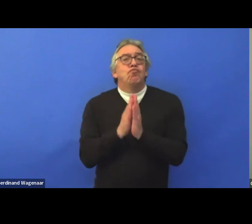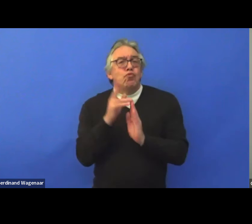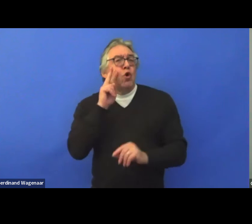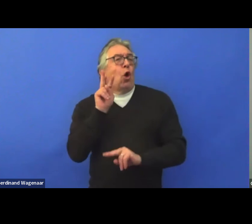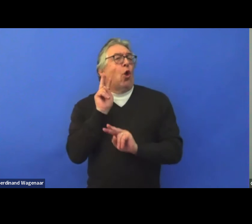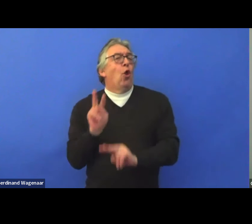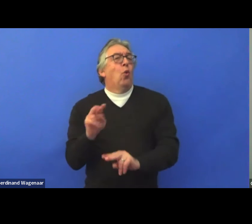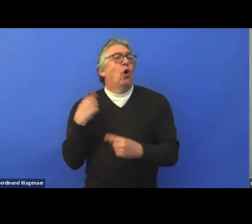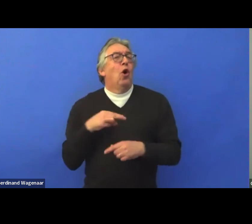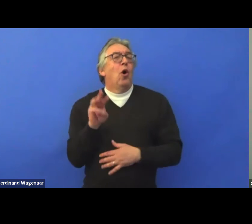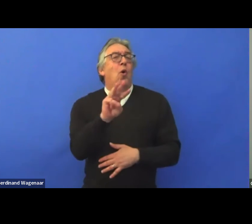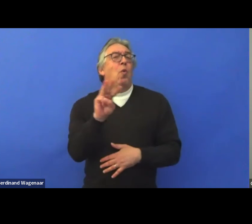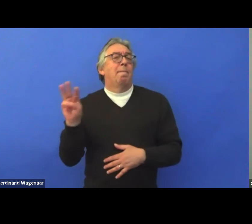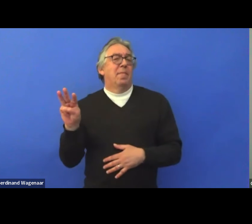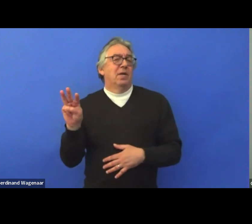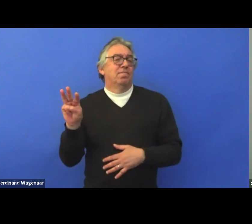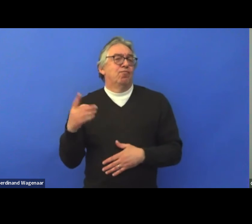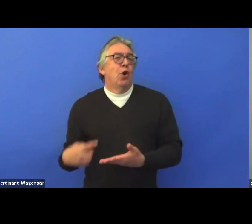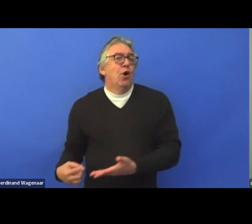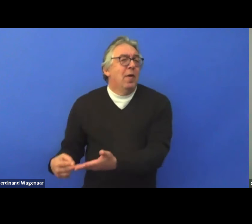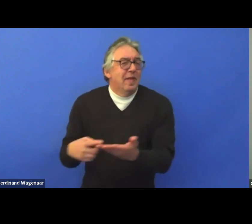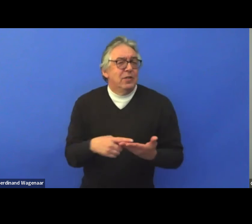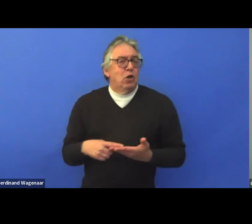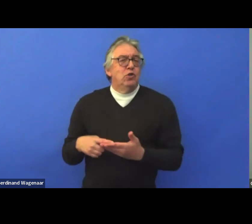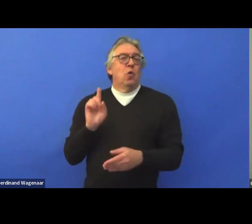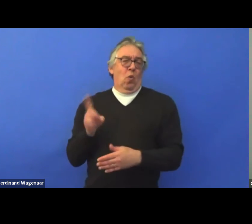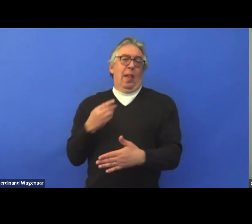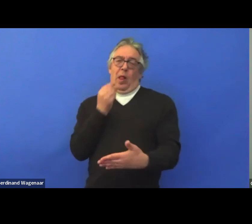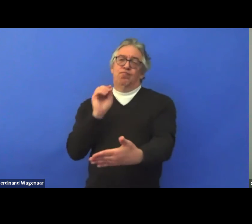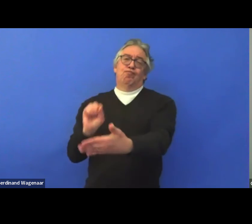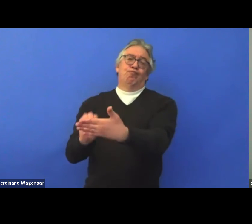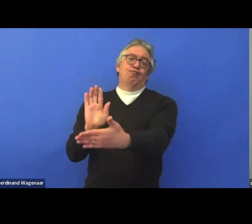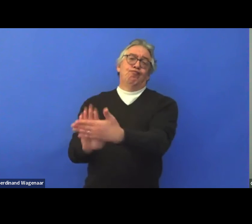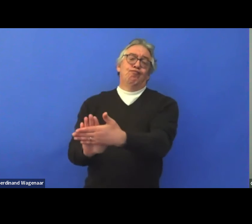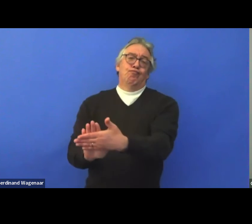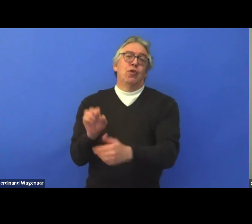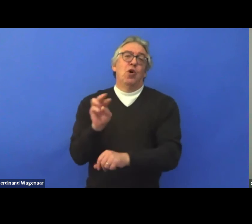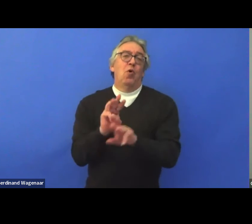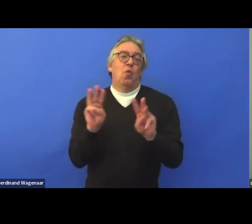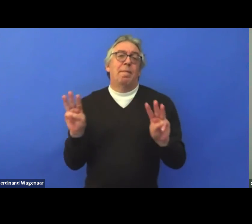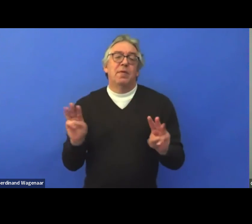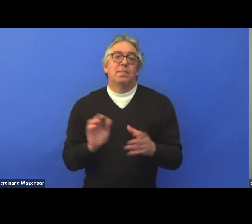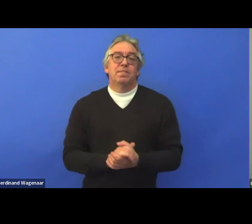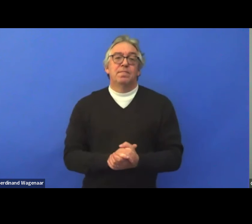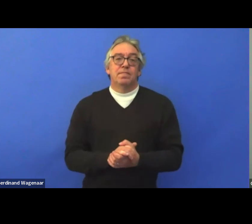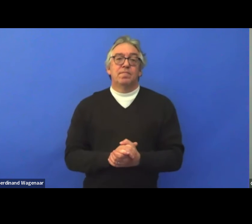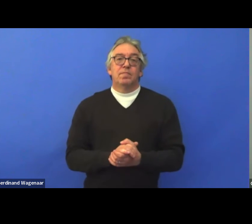This will have the learnings and content. Finally, before I introduce the individual sessions,